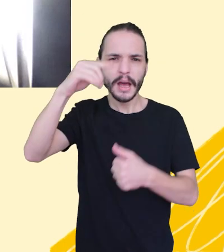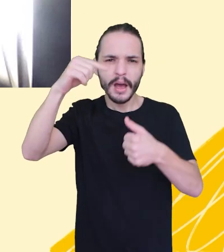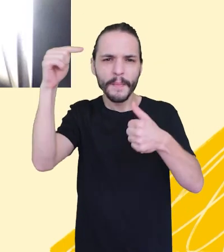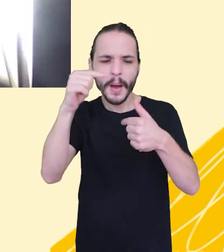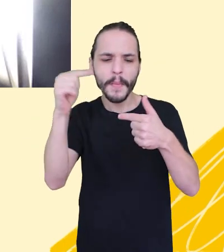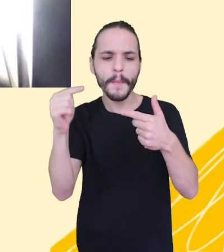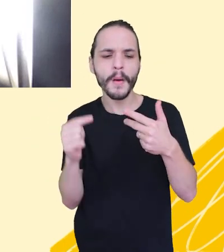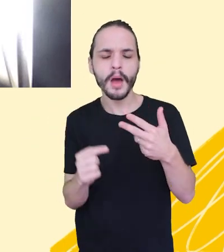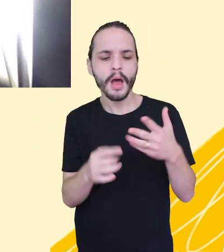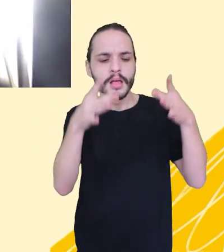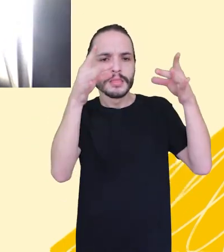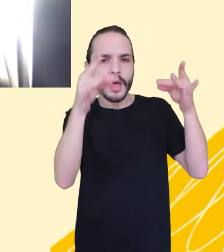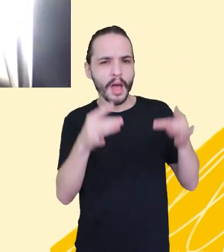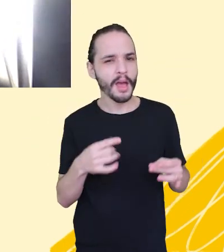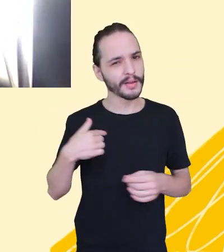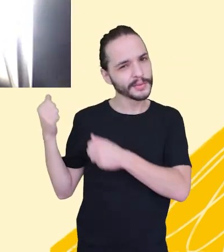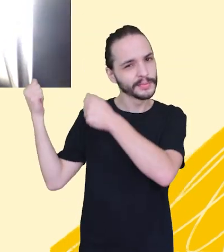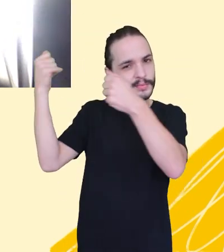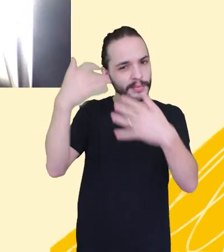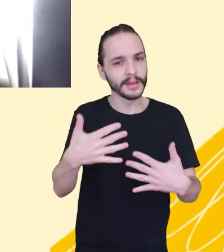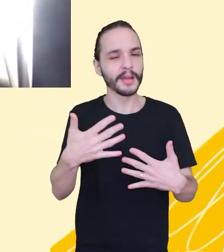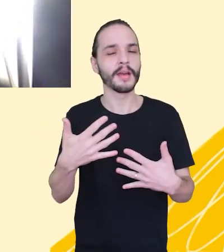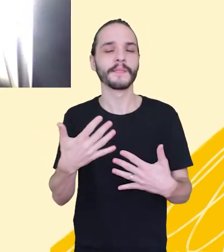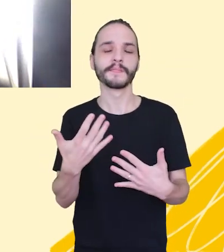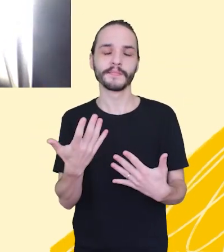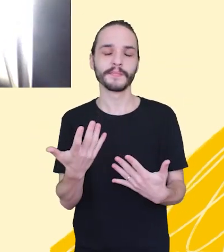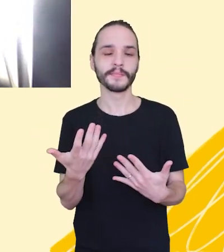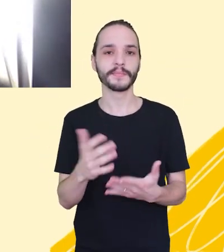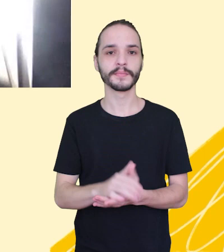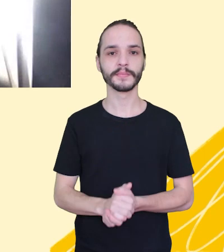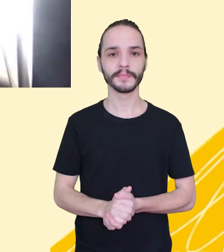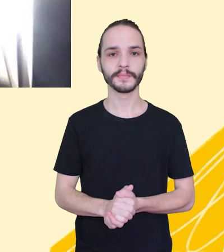which is as I described